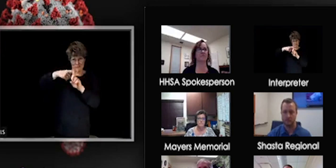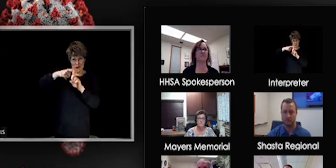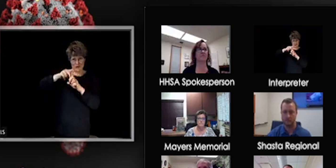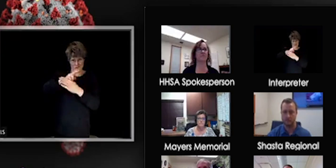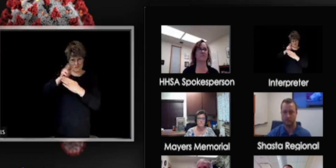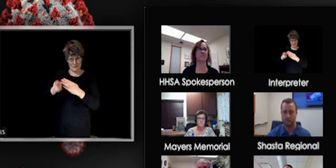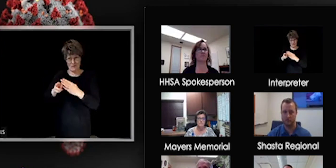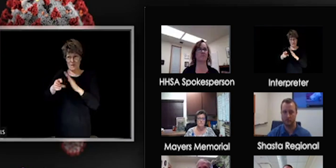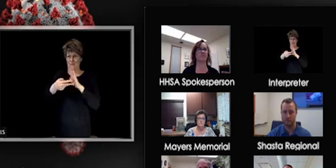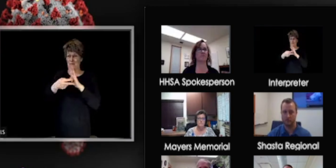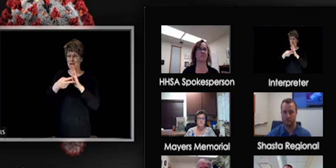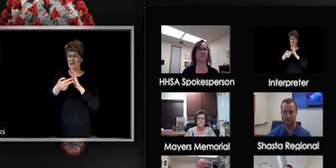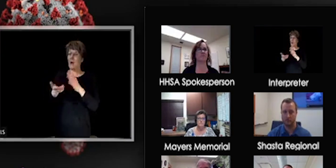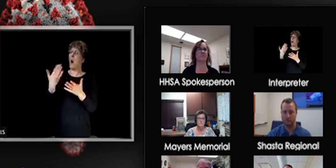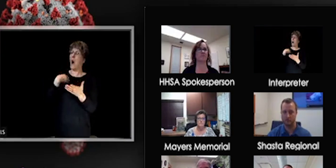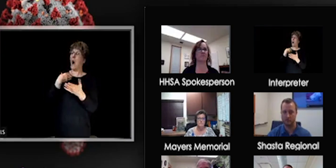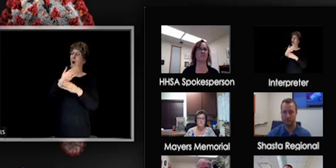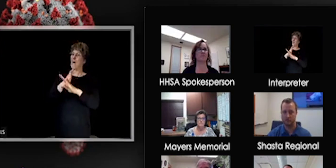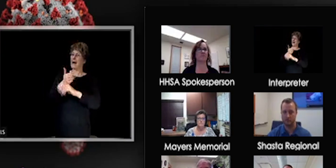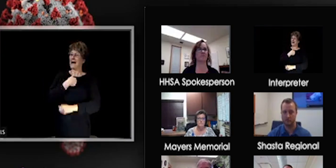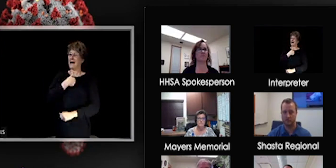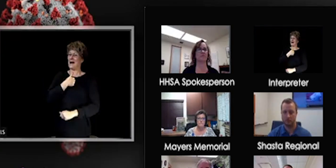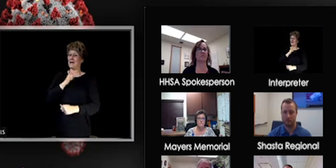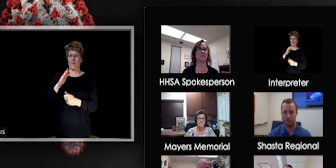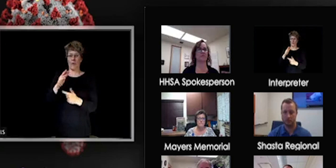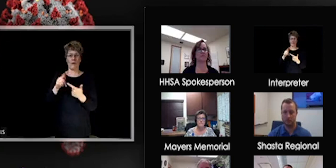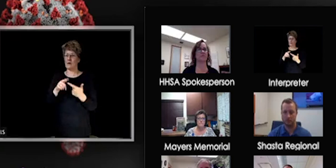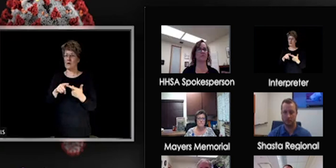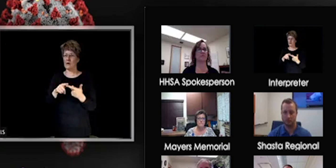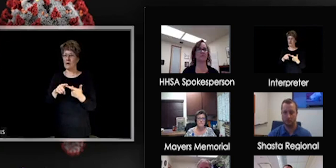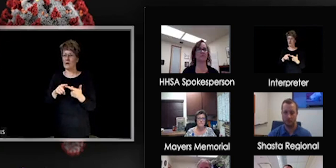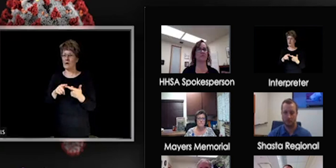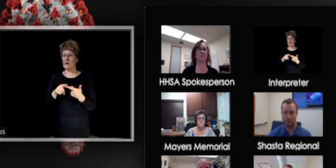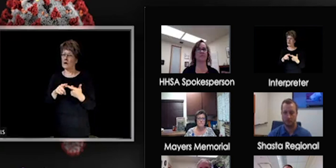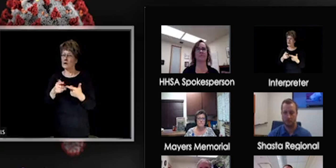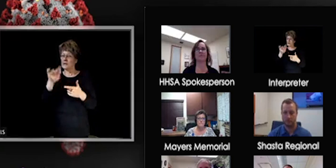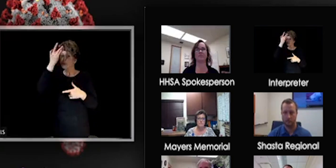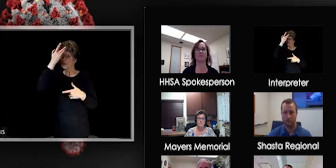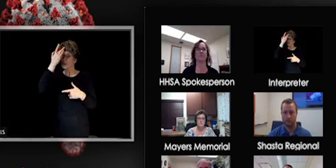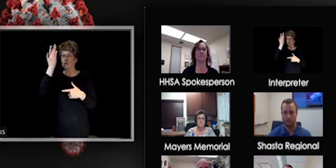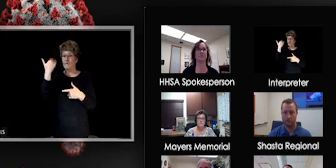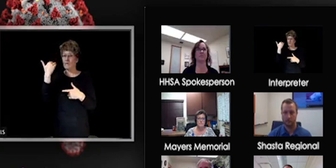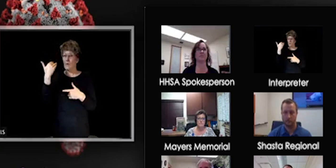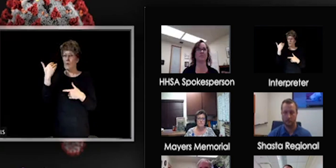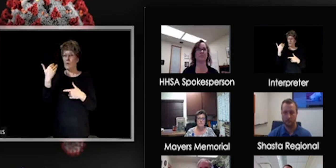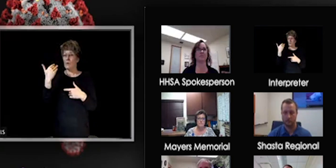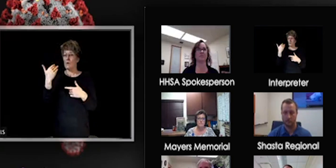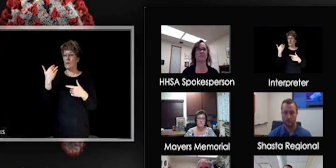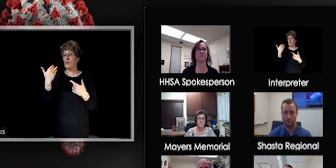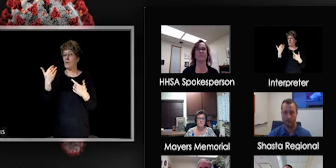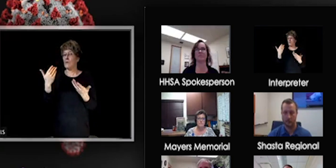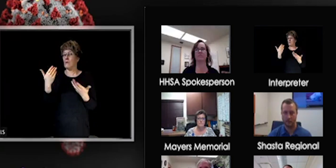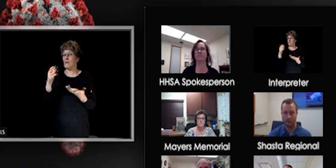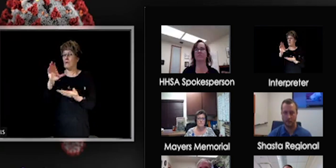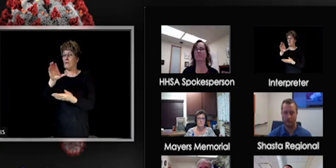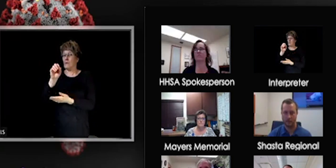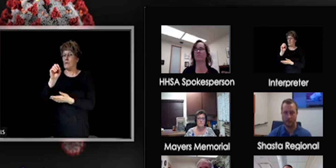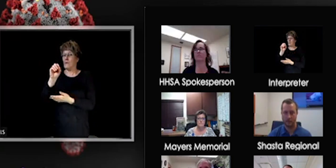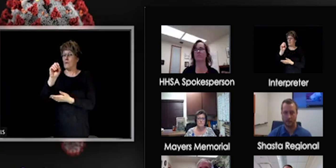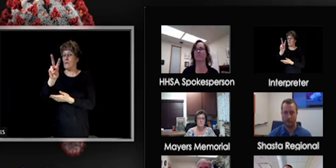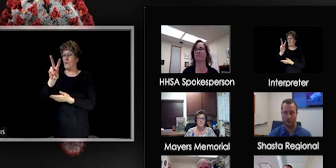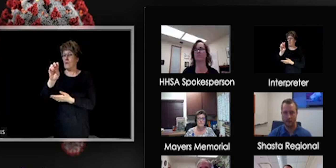had it and it was a past infection? Was it COVID-19? Was it Coronavirus?” I think the